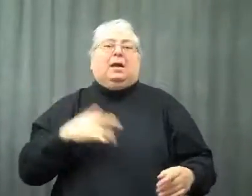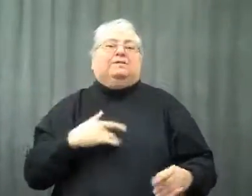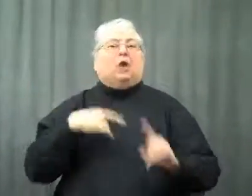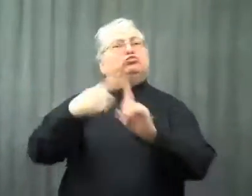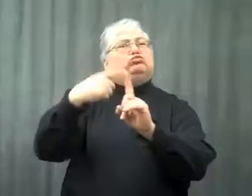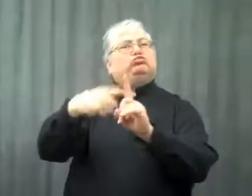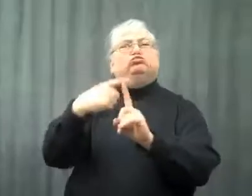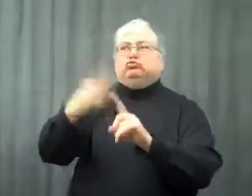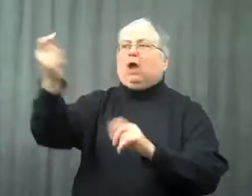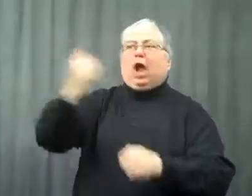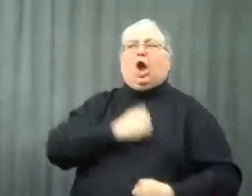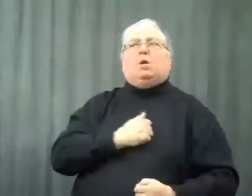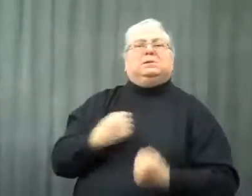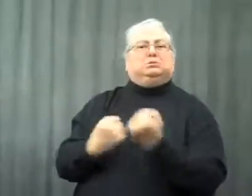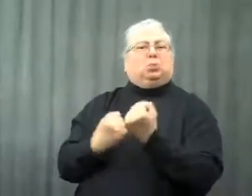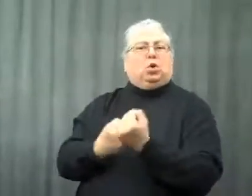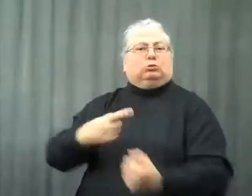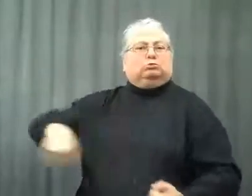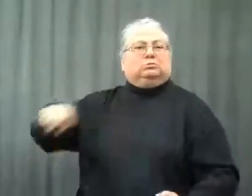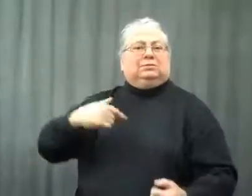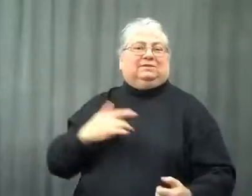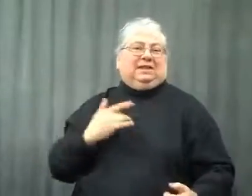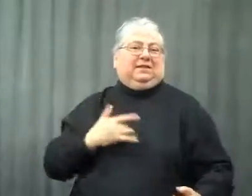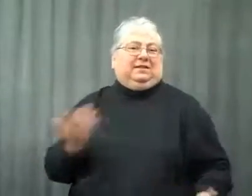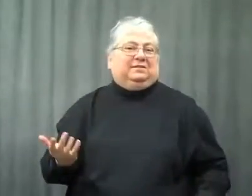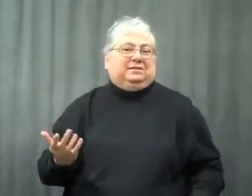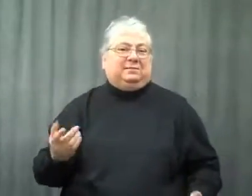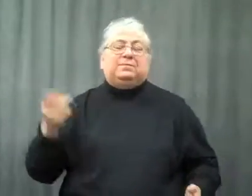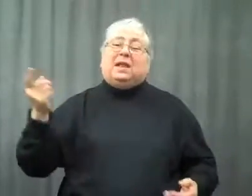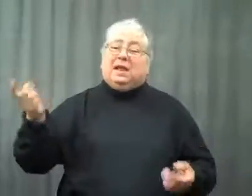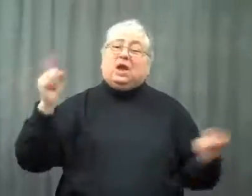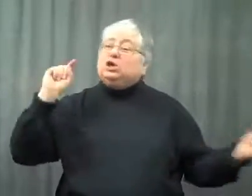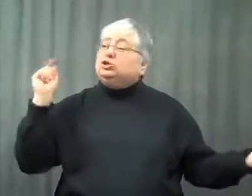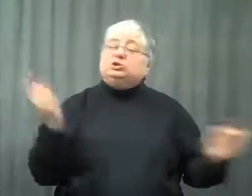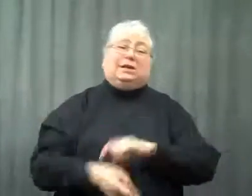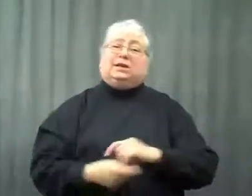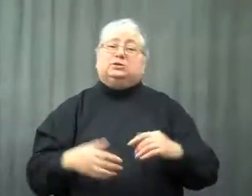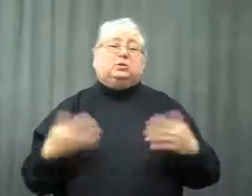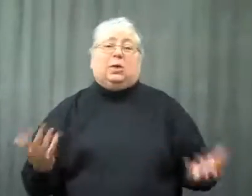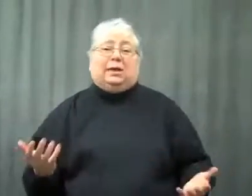people felt positive about the military being supportive of them. What changes have taken place?